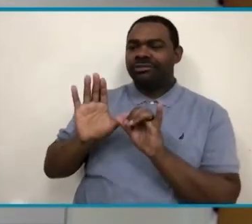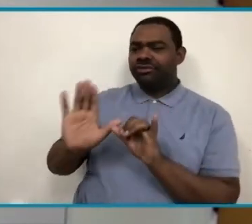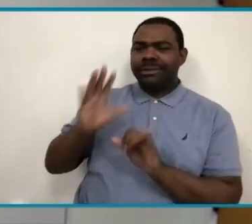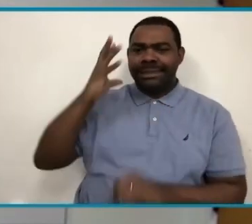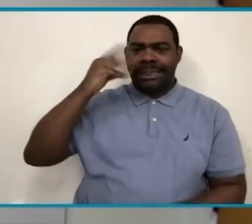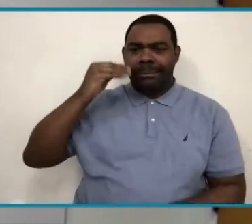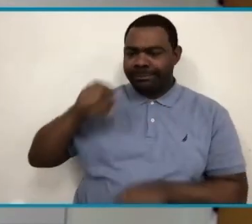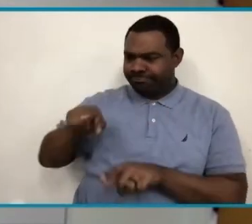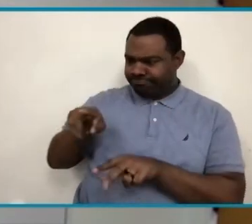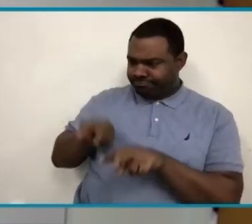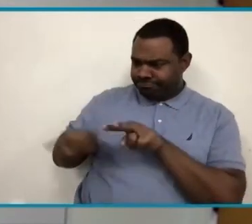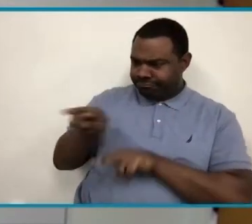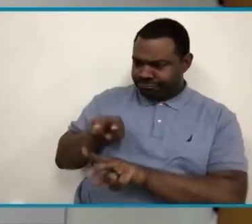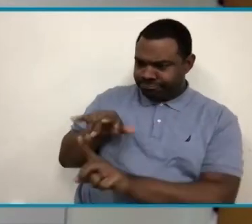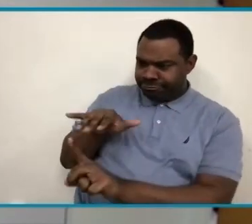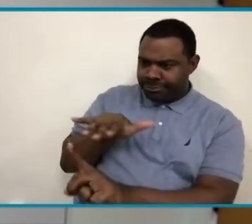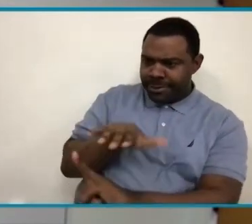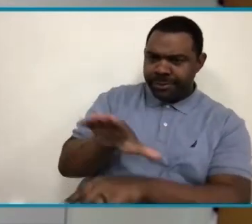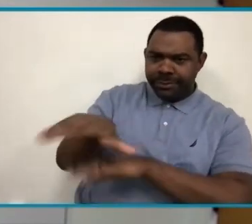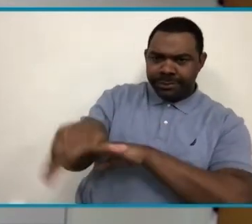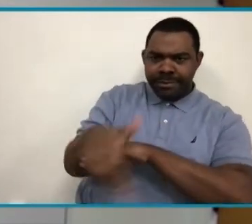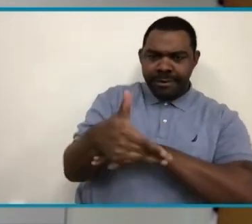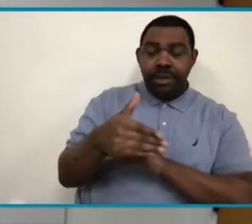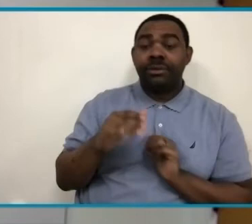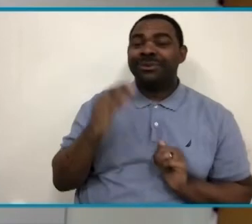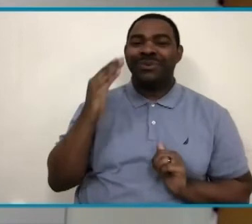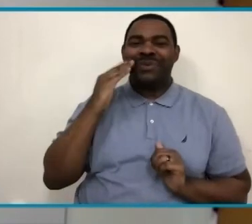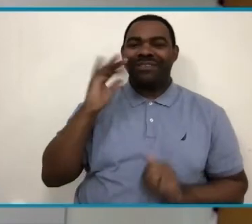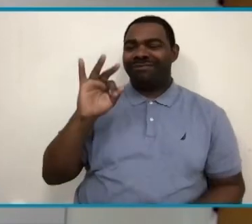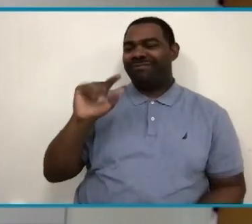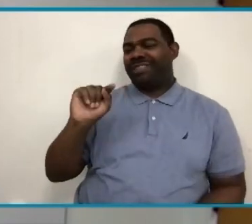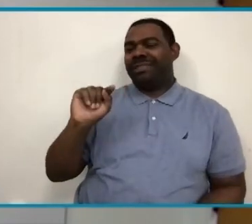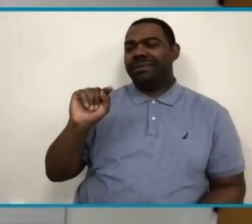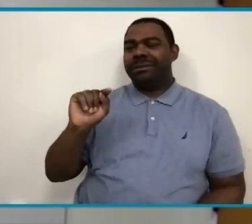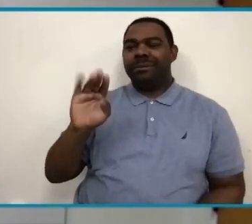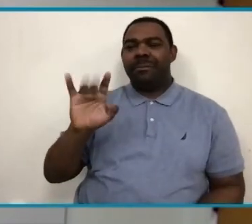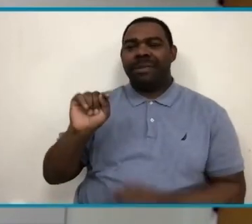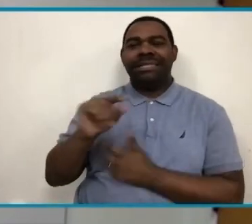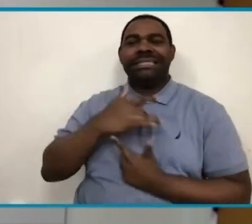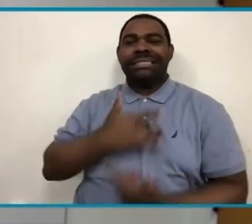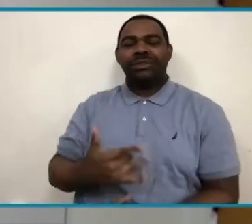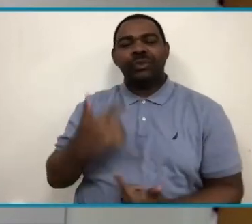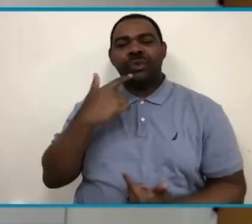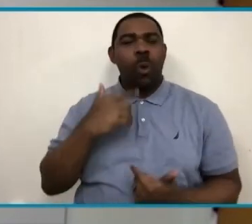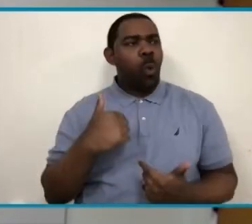Now Fitbit claims that they can measure heart rate variability, and this is unfortunately